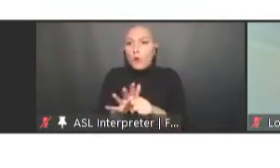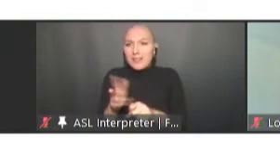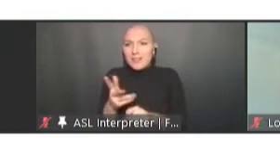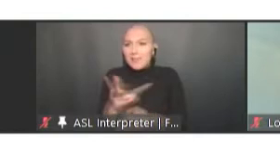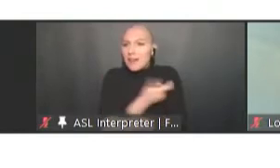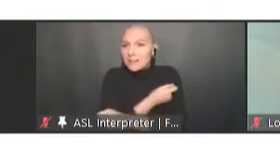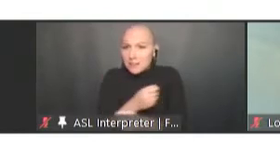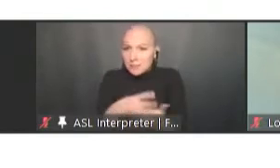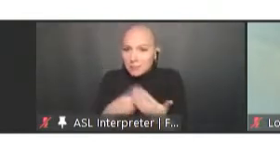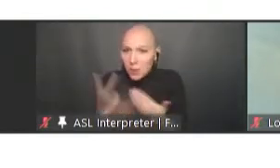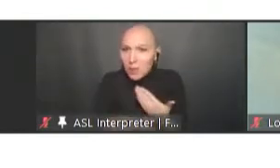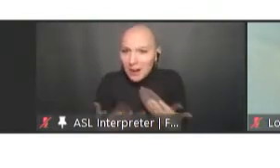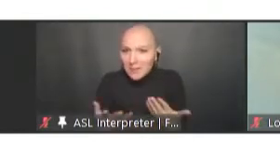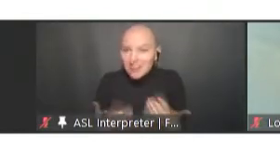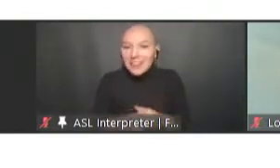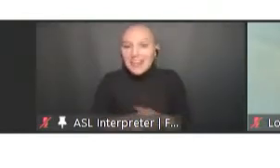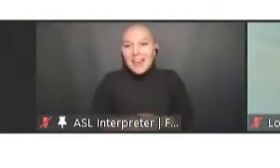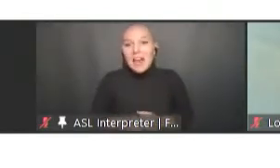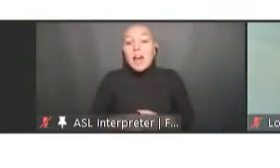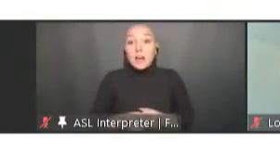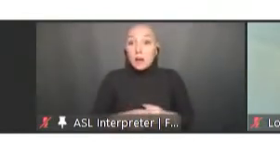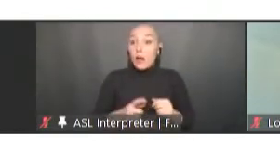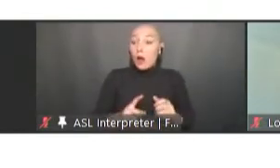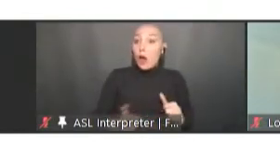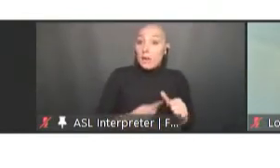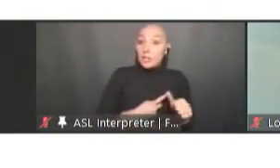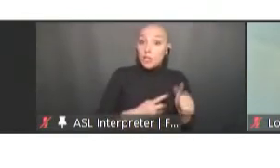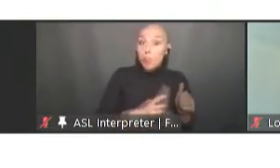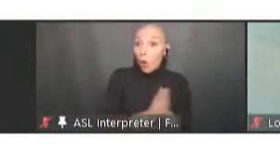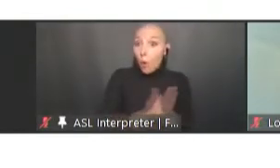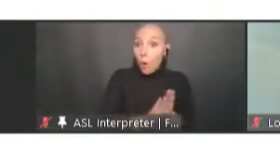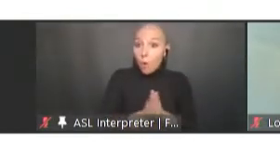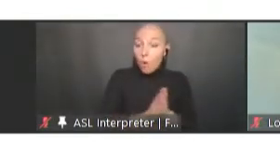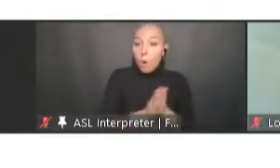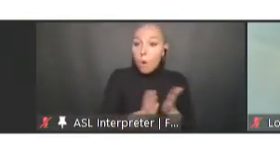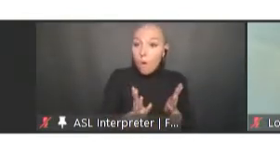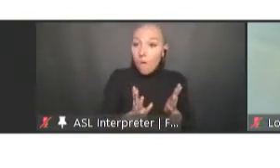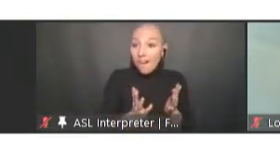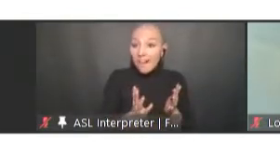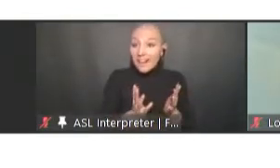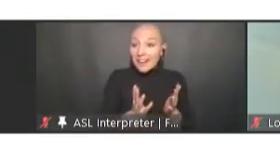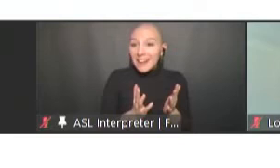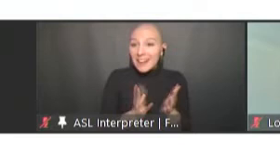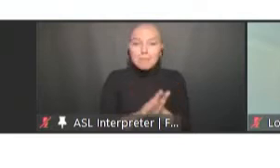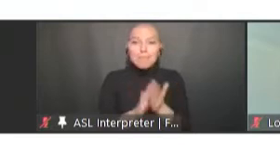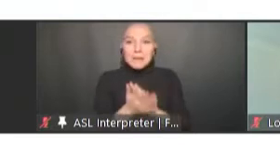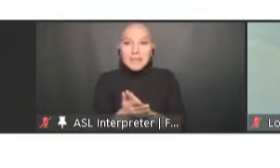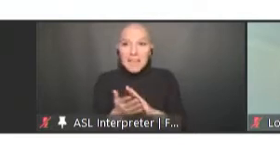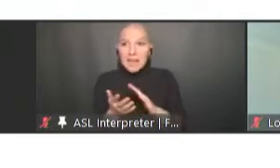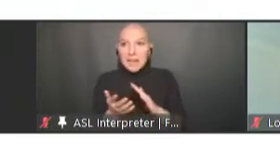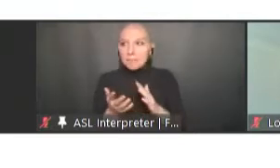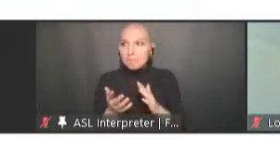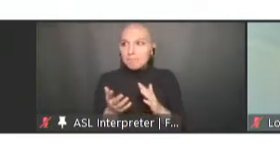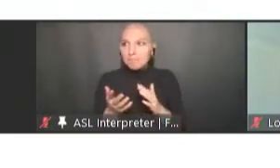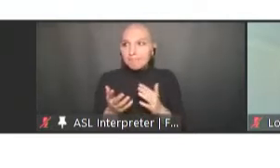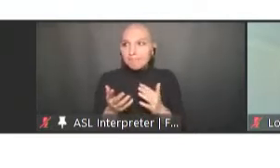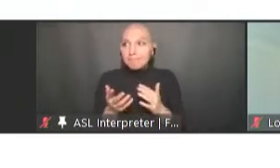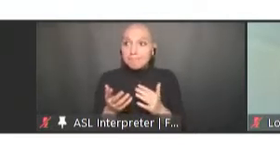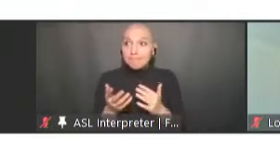enthusiasm, initially became implicitly, if not explicitly, to prevent infections. But over time,